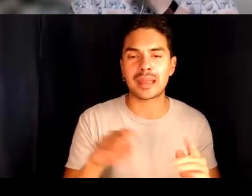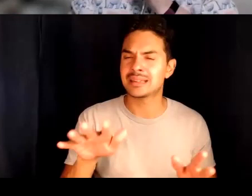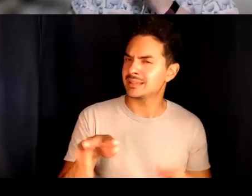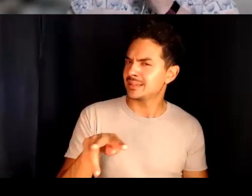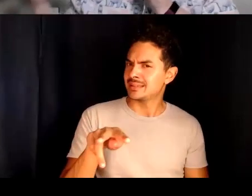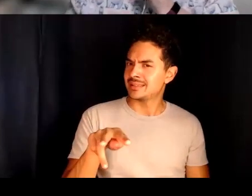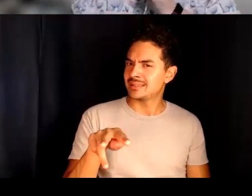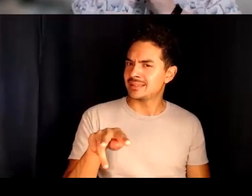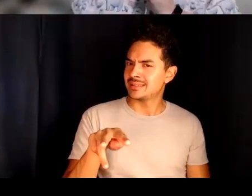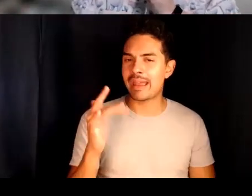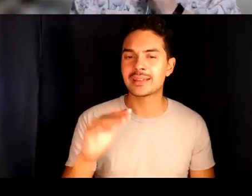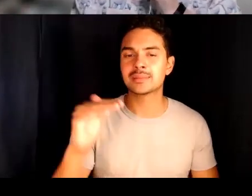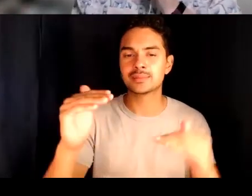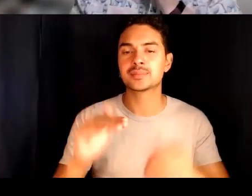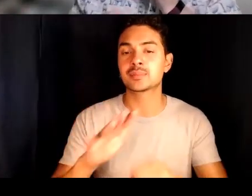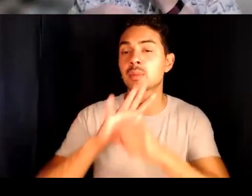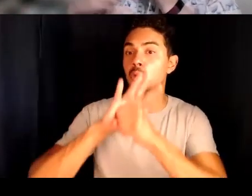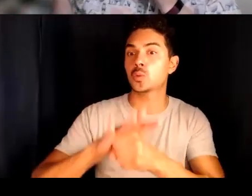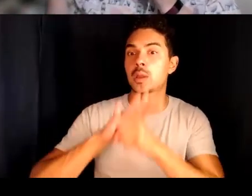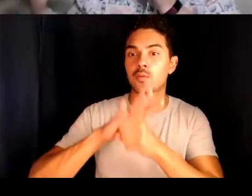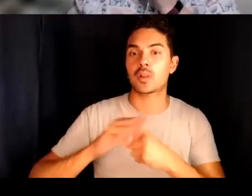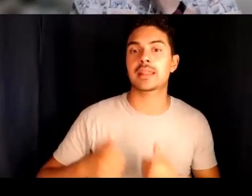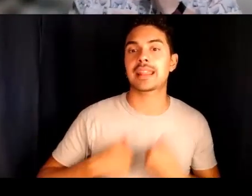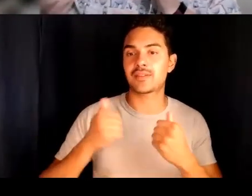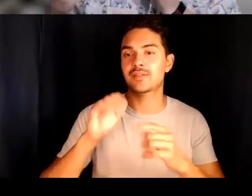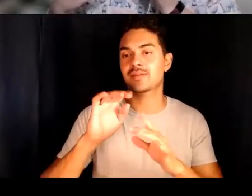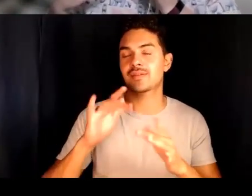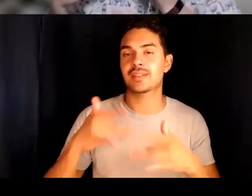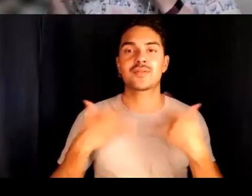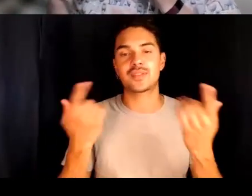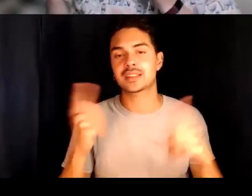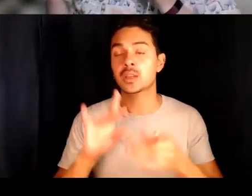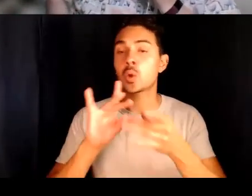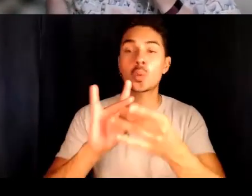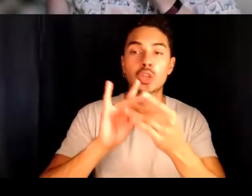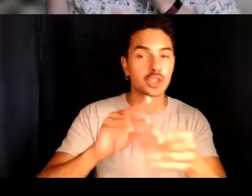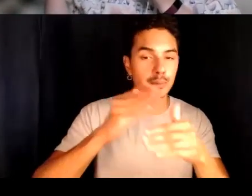so somebody loses their job, a relationship ends,